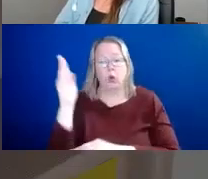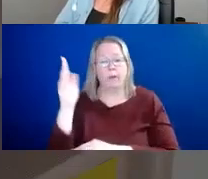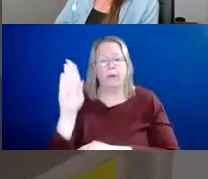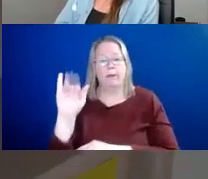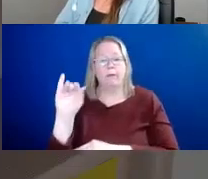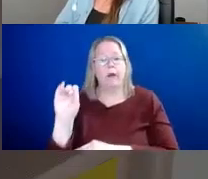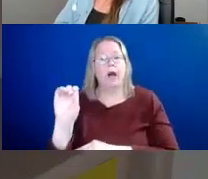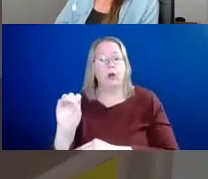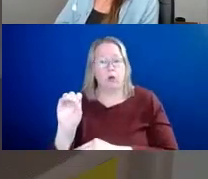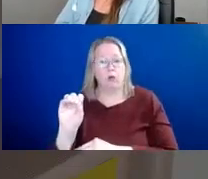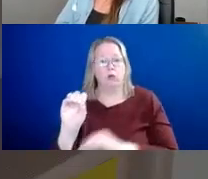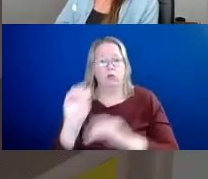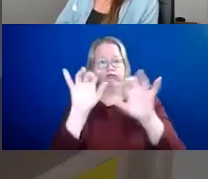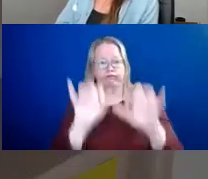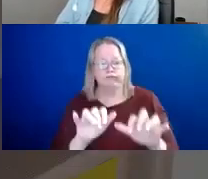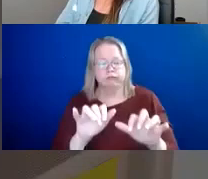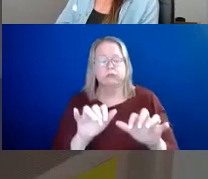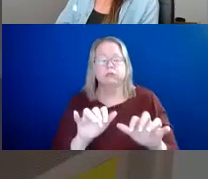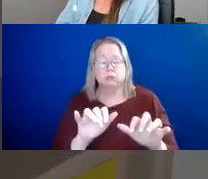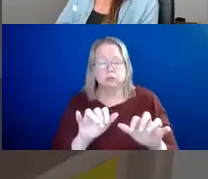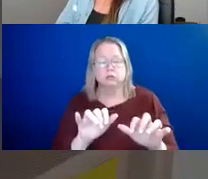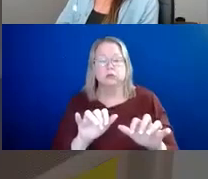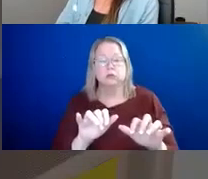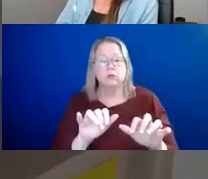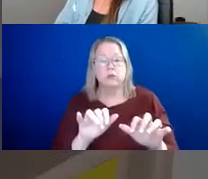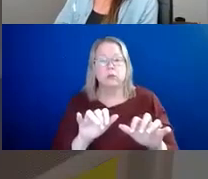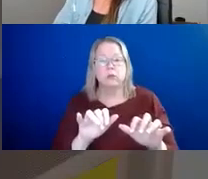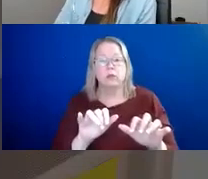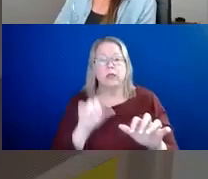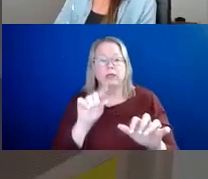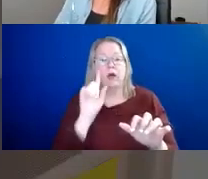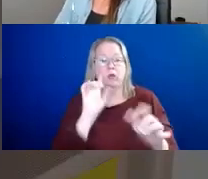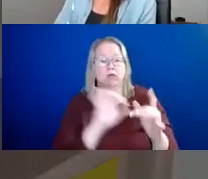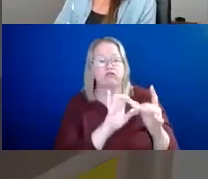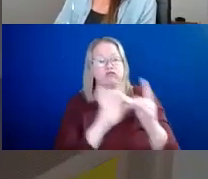This information is going to carry over 12:21:52 to the agenda view.